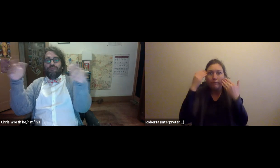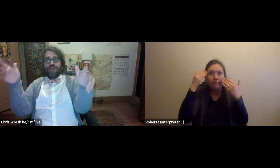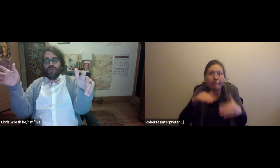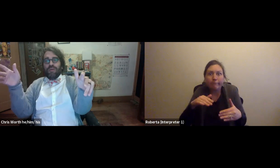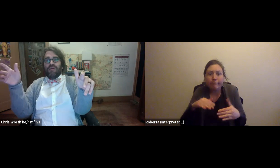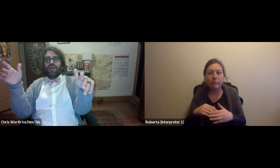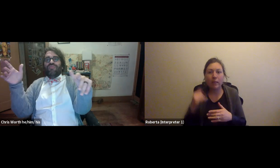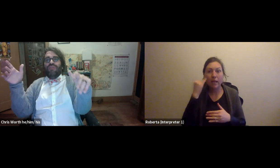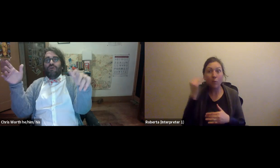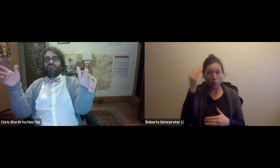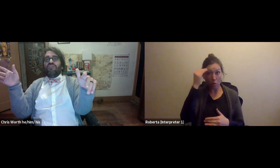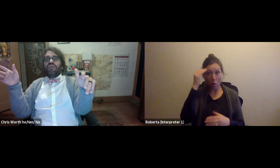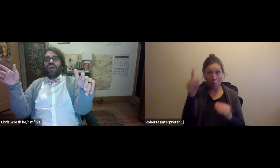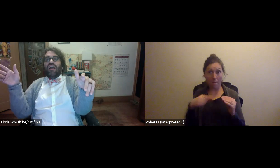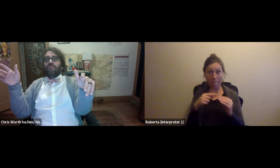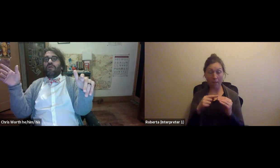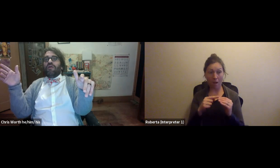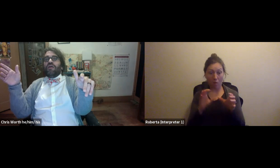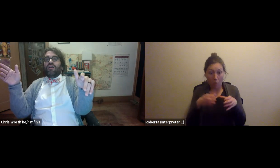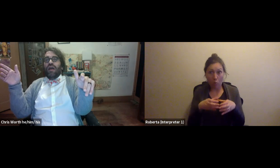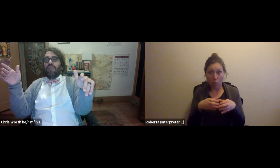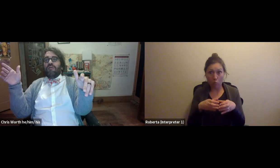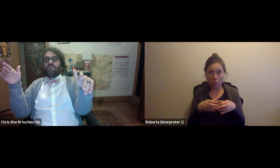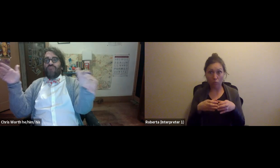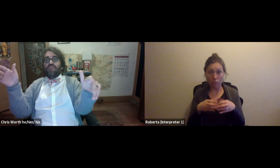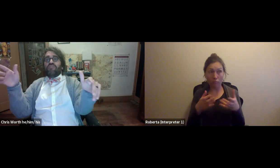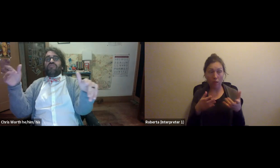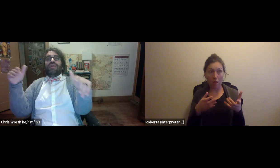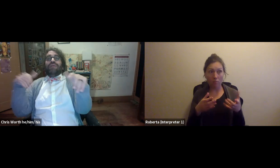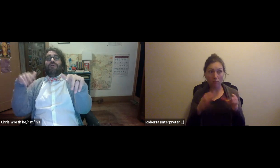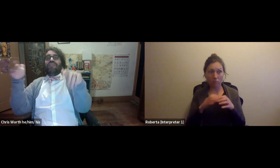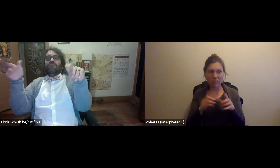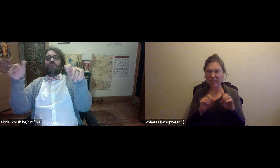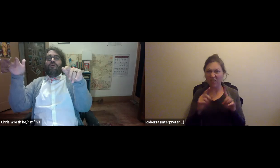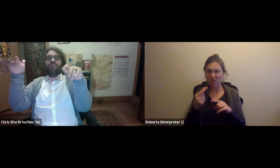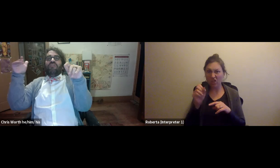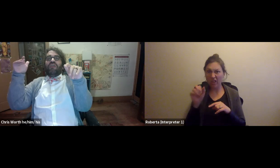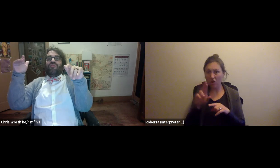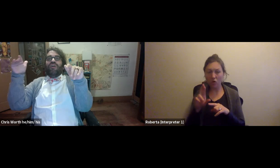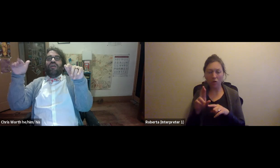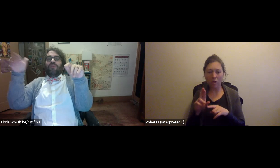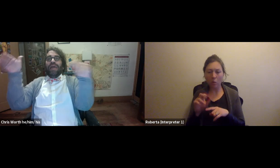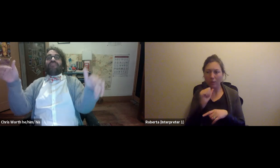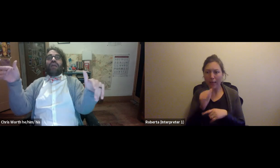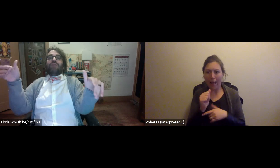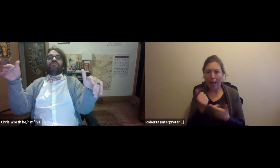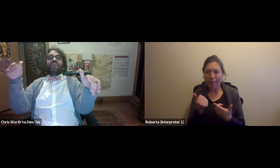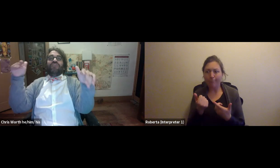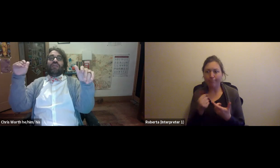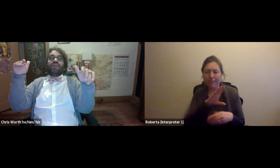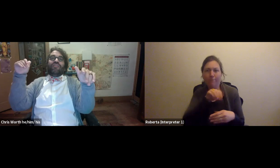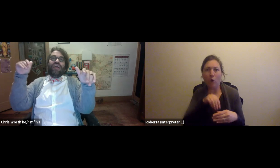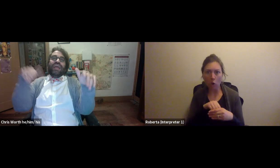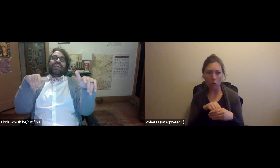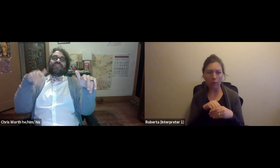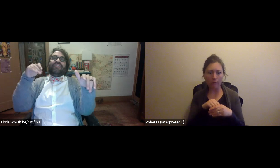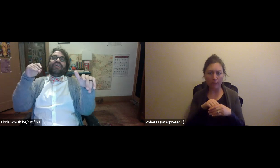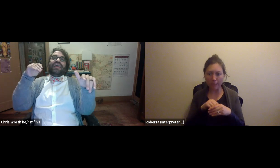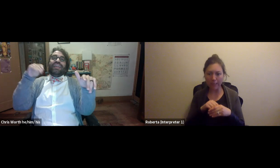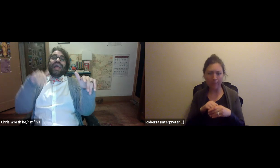we knew about those genders, it wasn't part of the mass conversation like it is now.